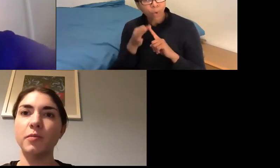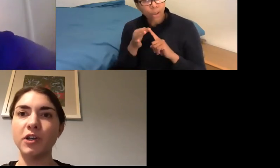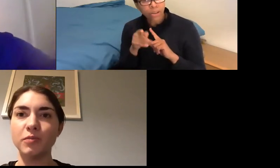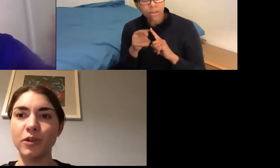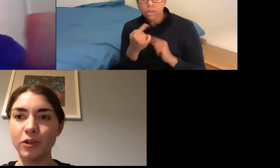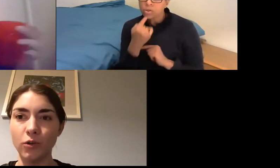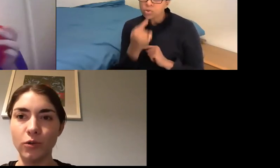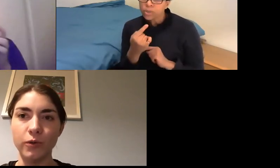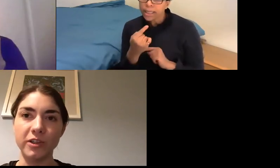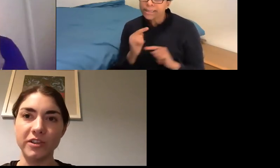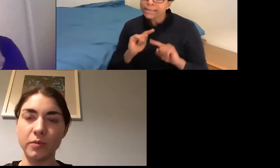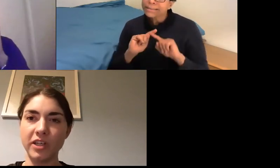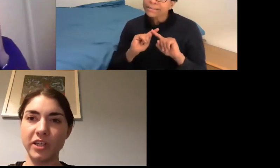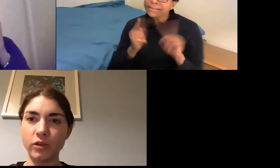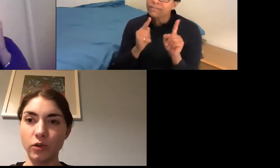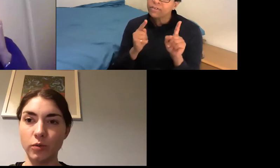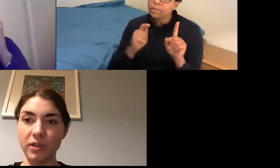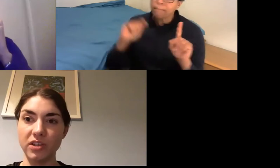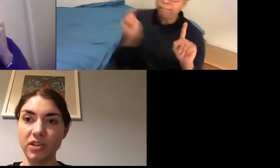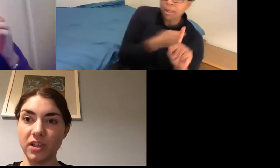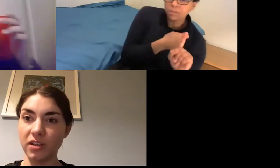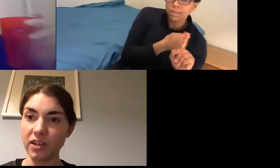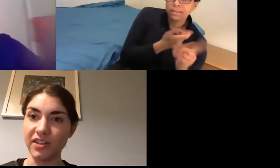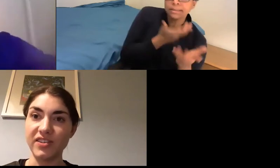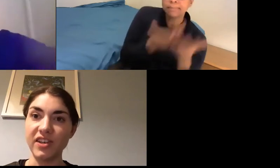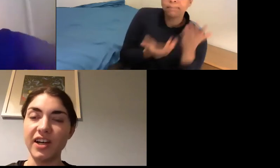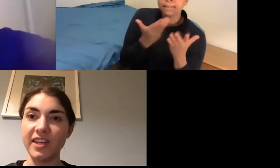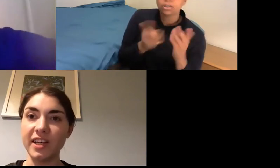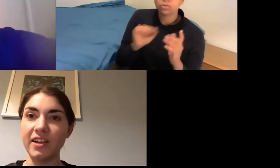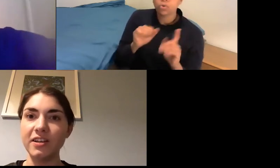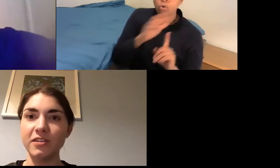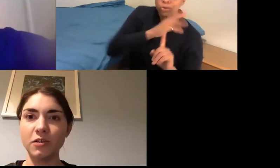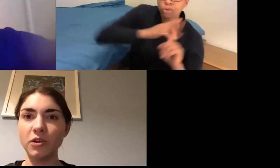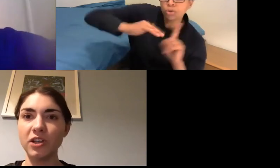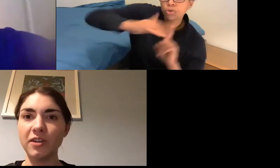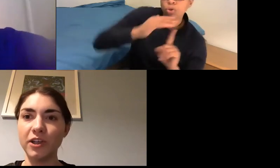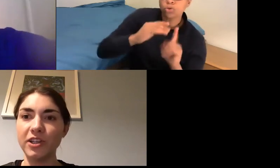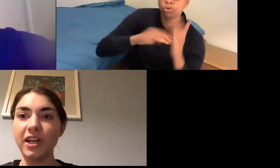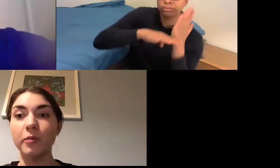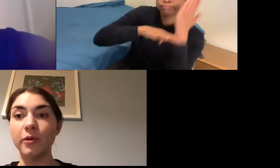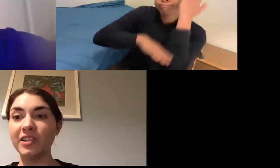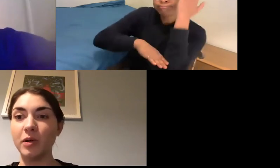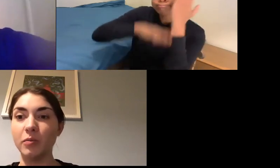punishment and lawfulness depending on your position in society. So I was wondering if you could elaborate a bit more